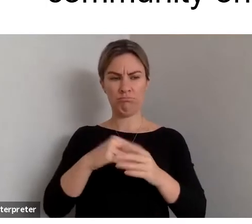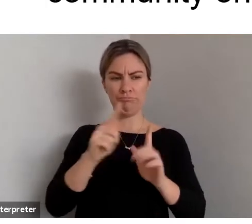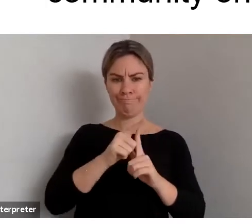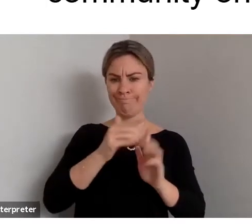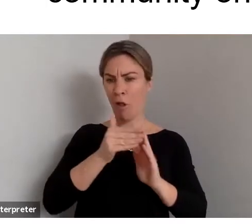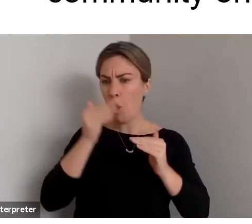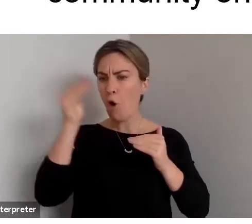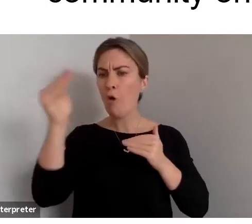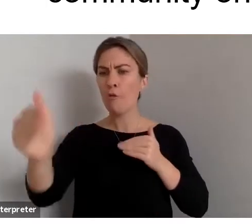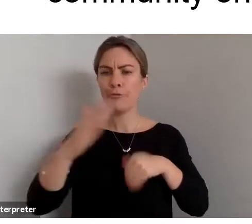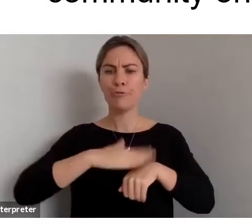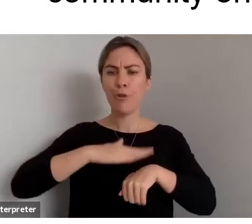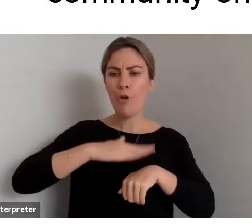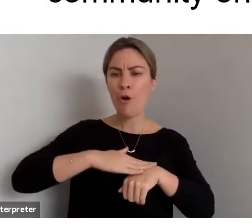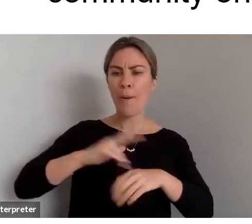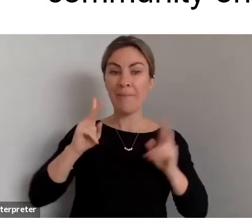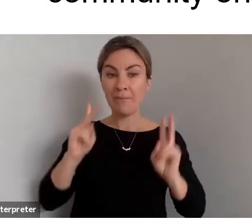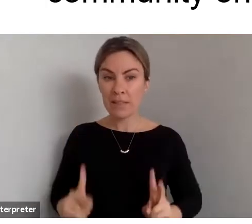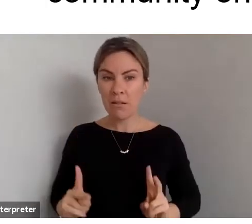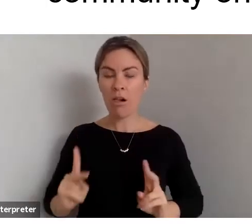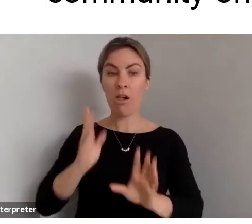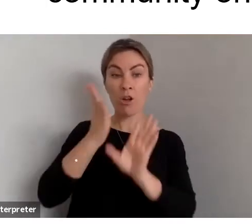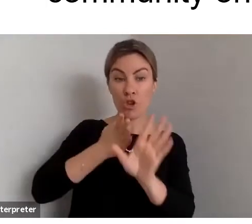or sensory impairment that, in interaction with various barriers,